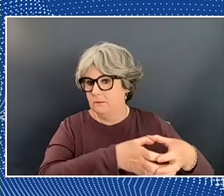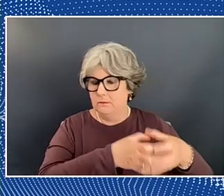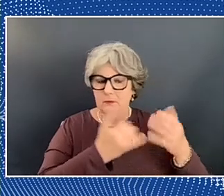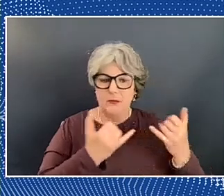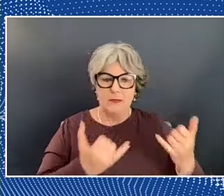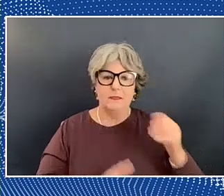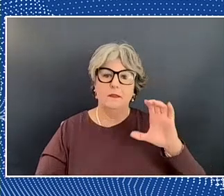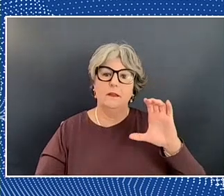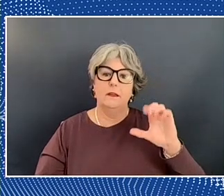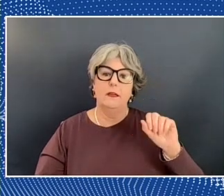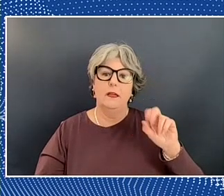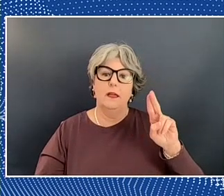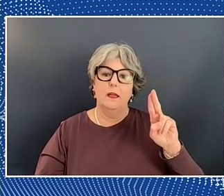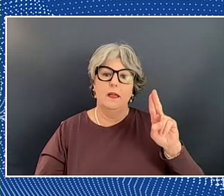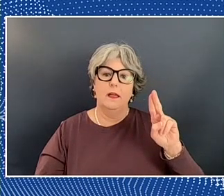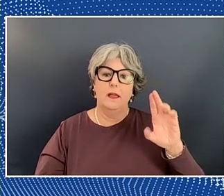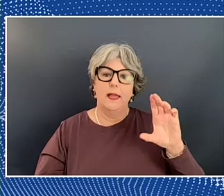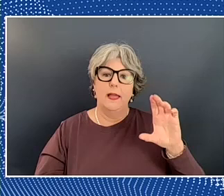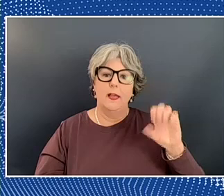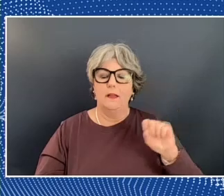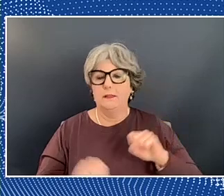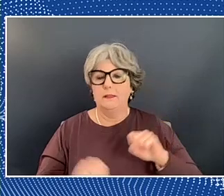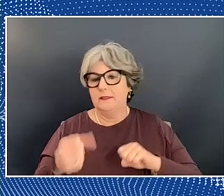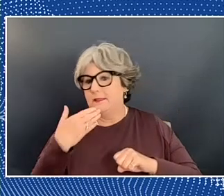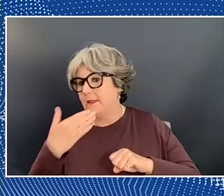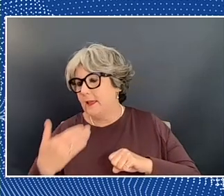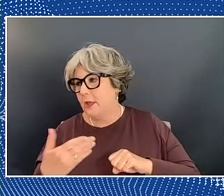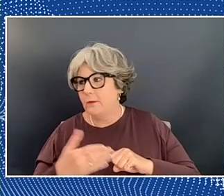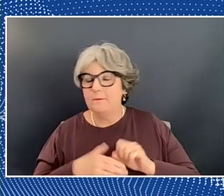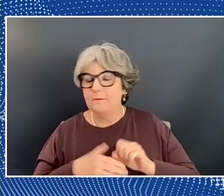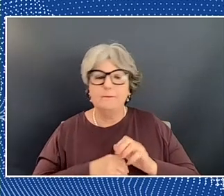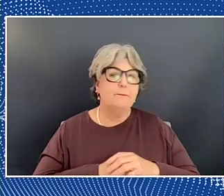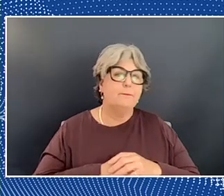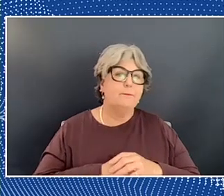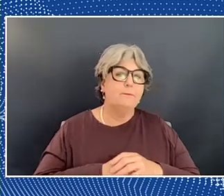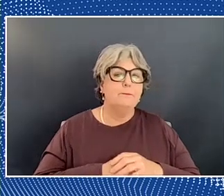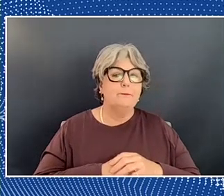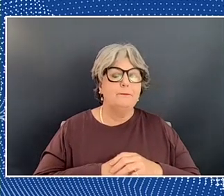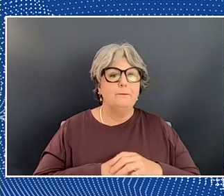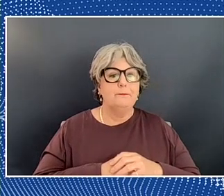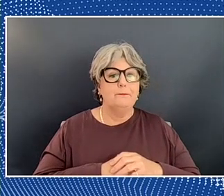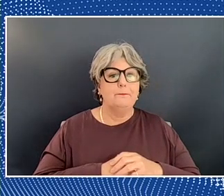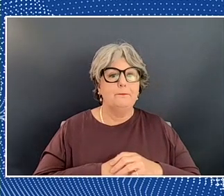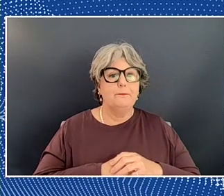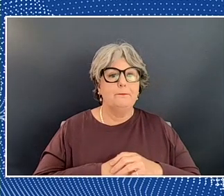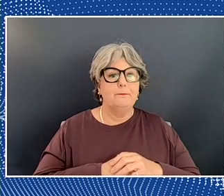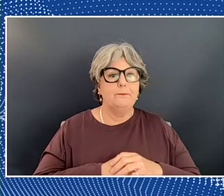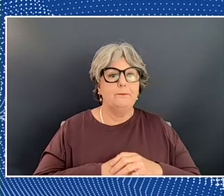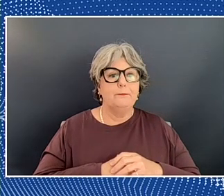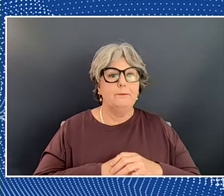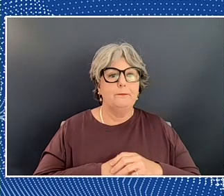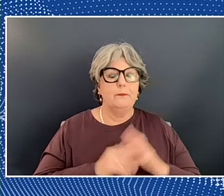We are Mike, thank you. Okay, good. Alright, so what if we shoot for reconvening at 2 p.m.